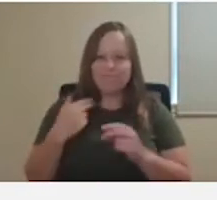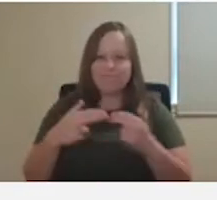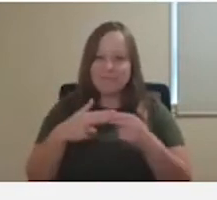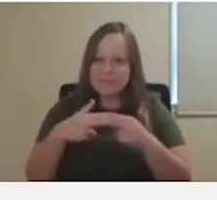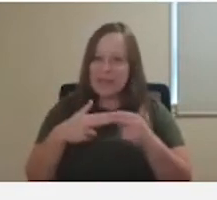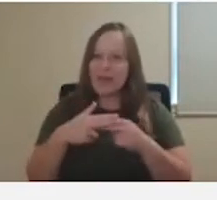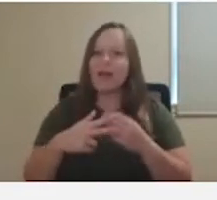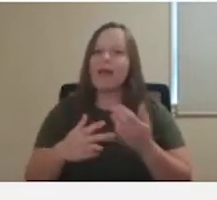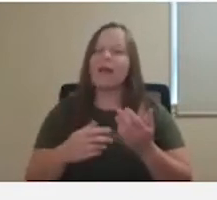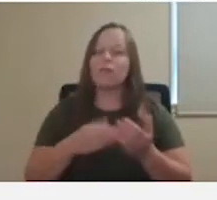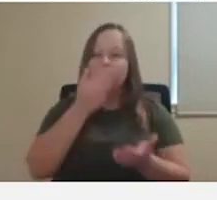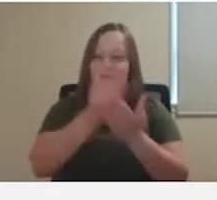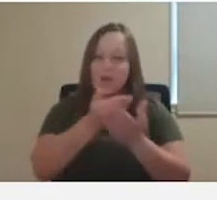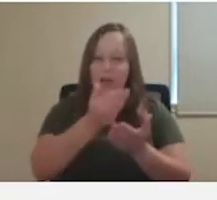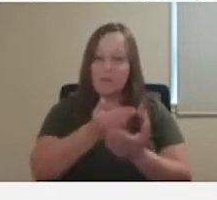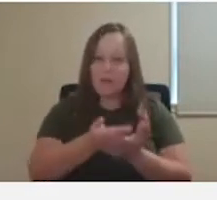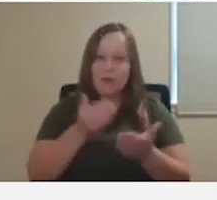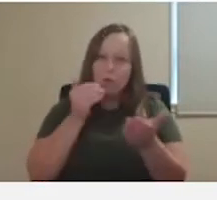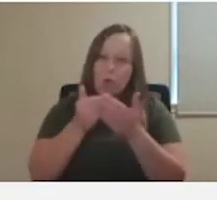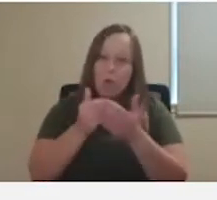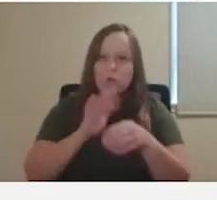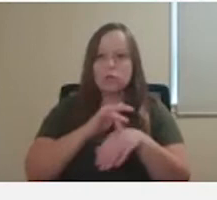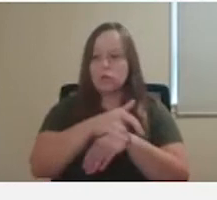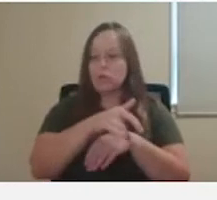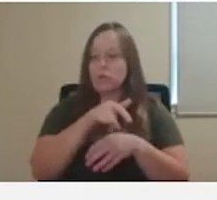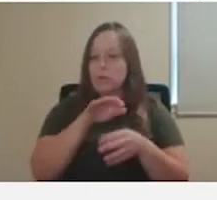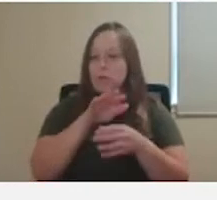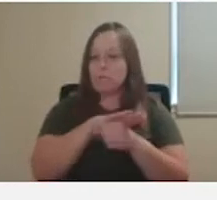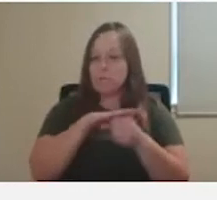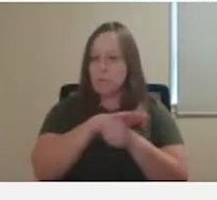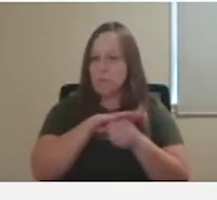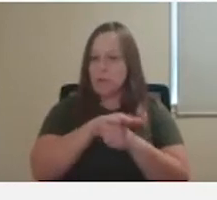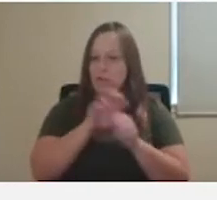to verify the closest early polling location to you.